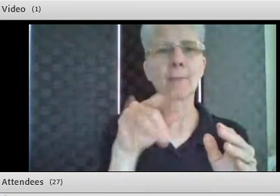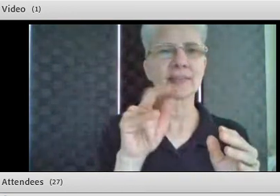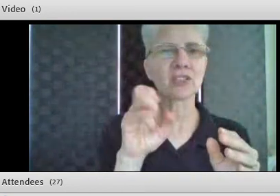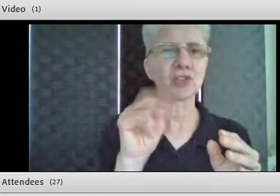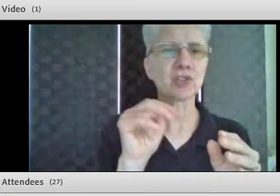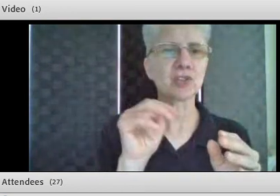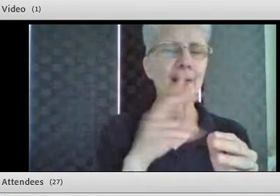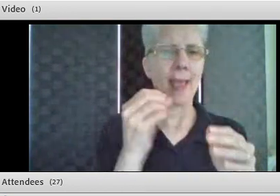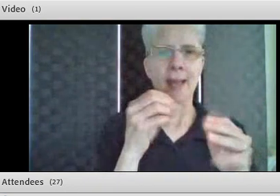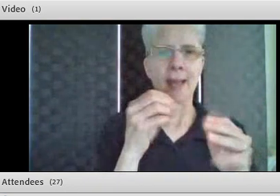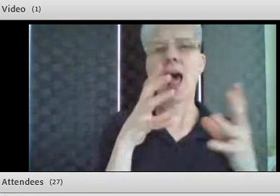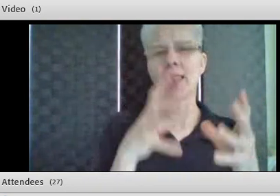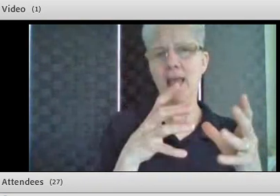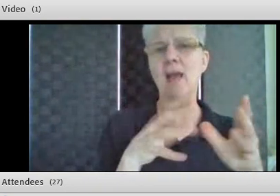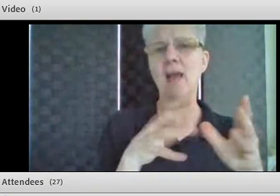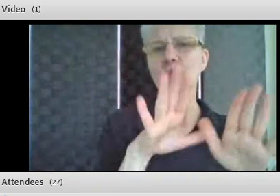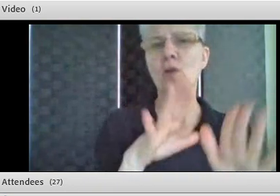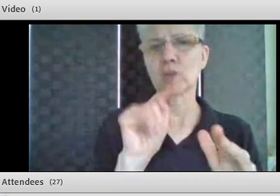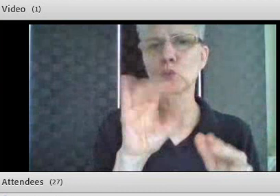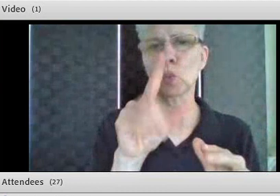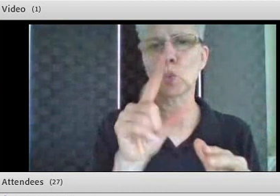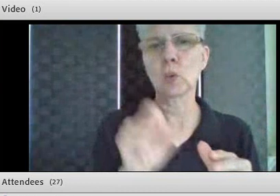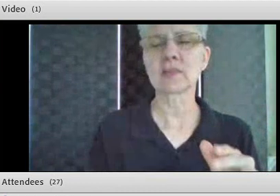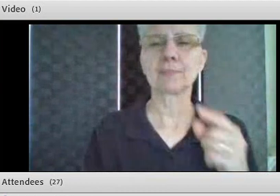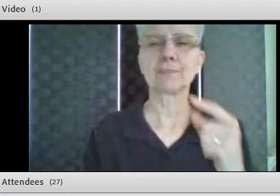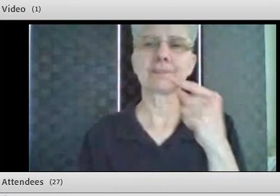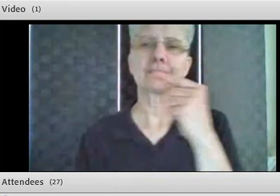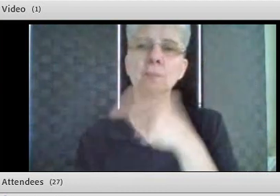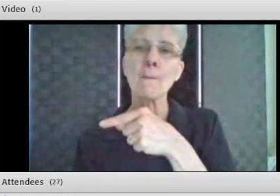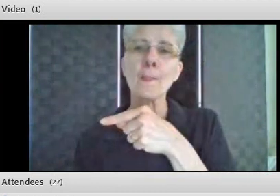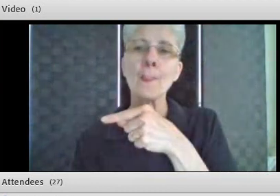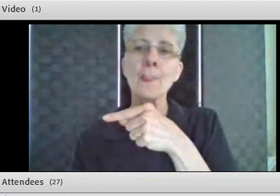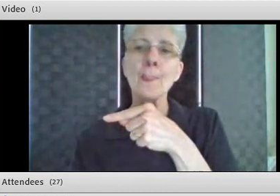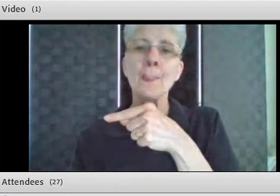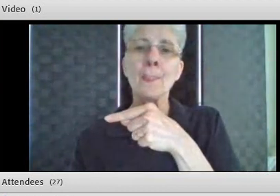but that gives us virtually unlimited compositions